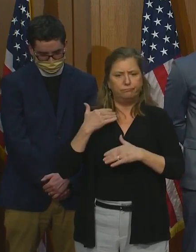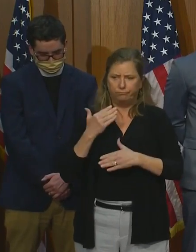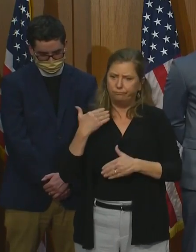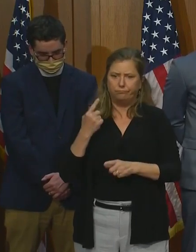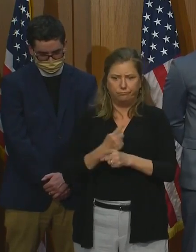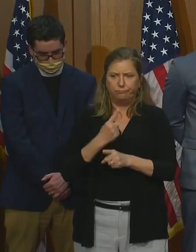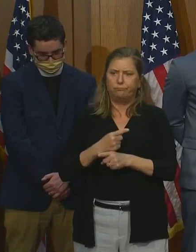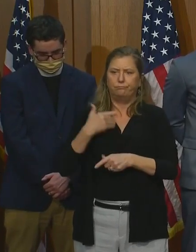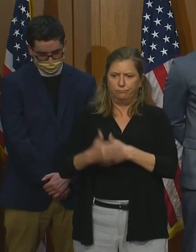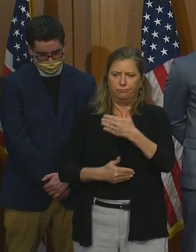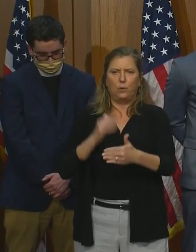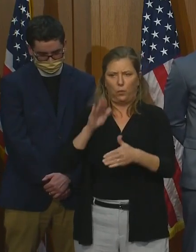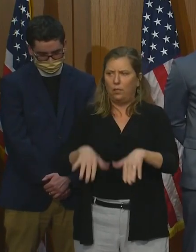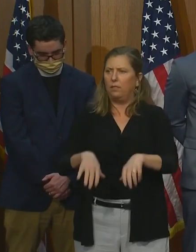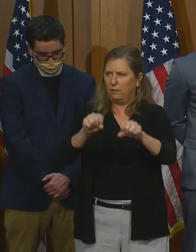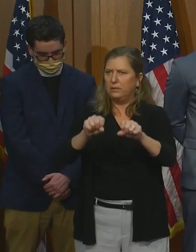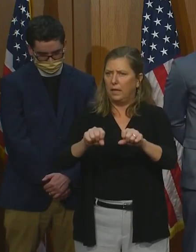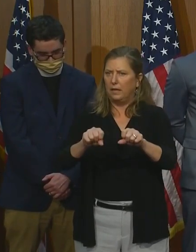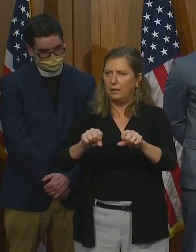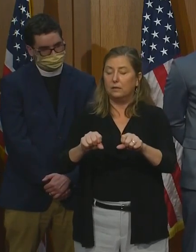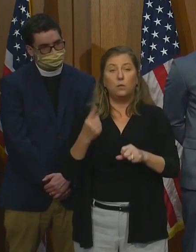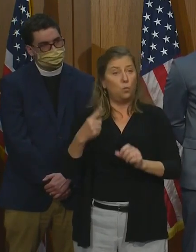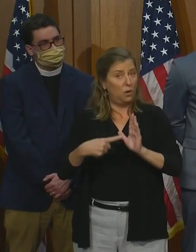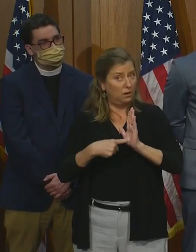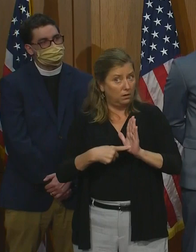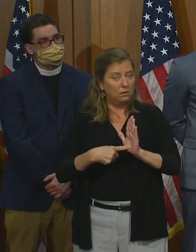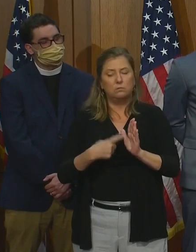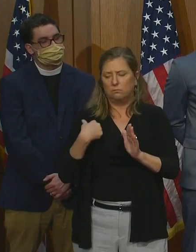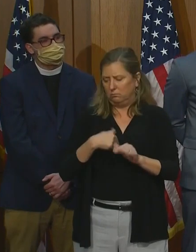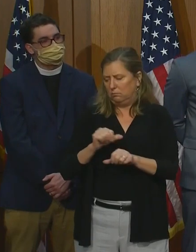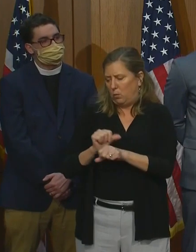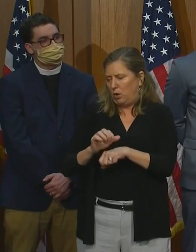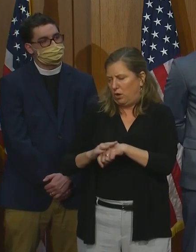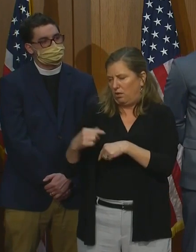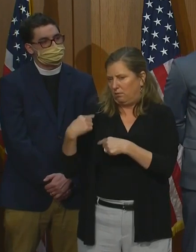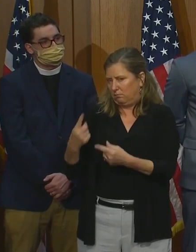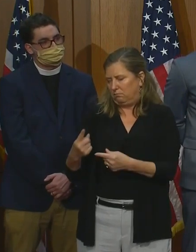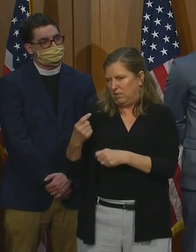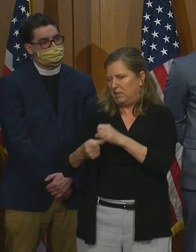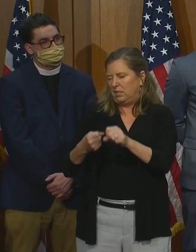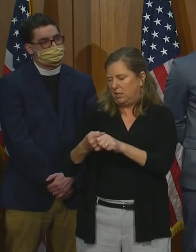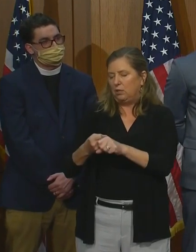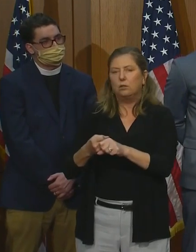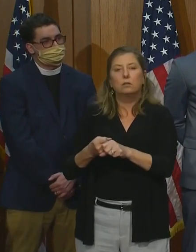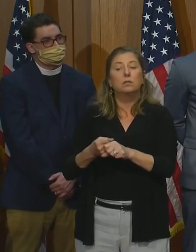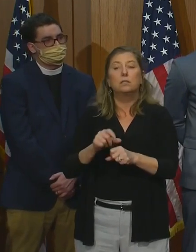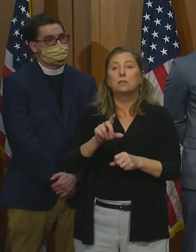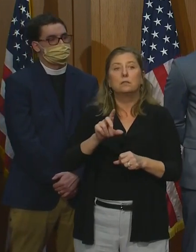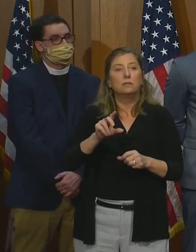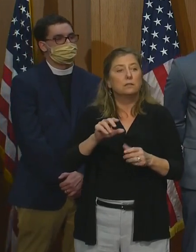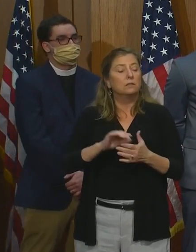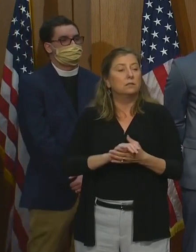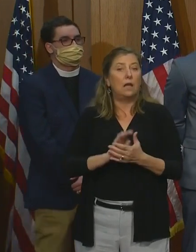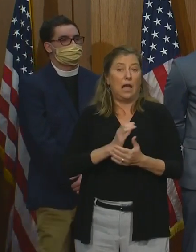THINK THERE'S SOME VERY CONCRETE STEPS- THAT WE CAN AND PLAN TO TAKE IN VIRGINIA- ONE